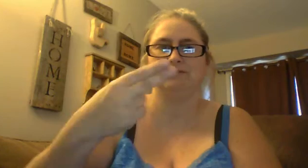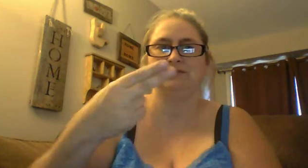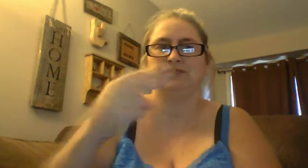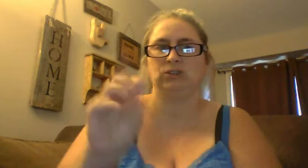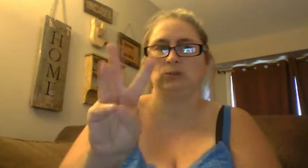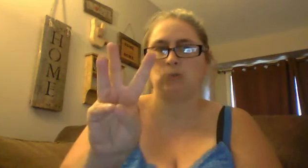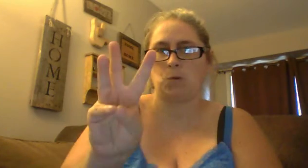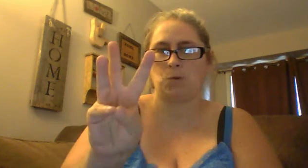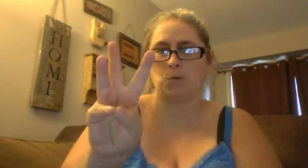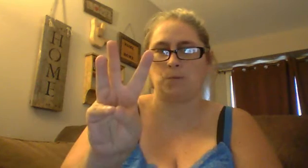I have to lot making Christmas for Crafts Show.